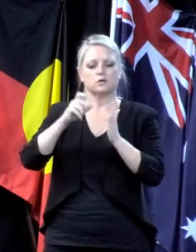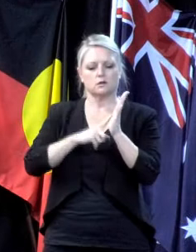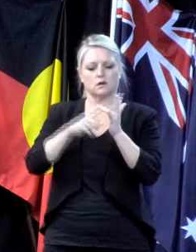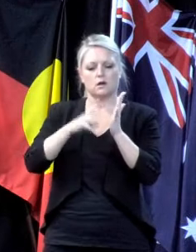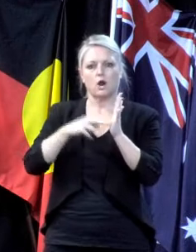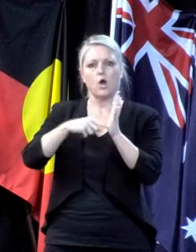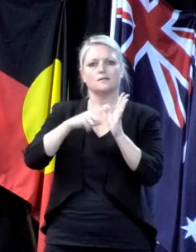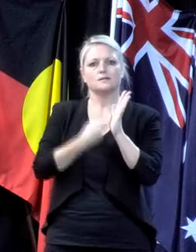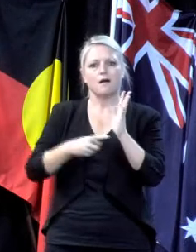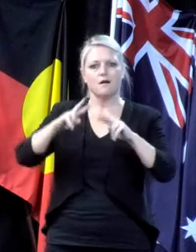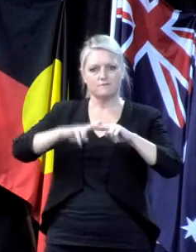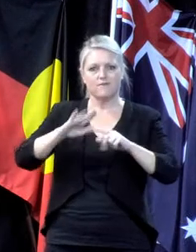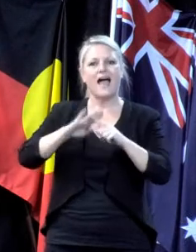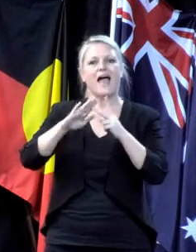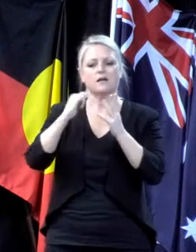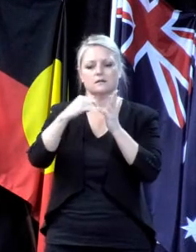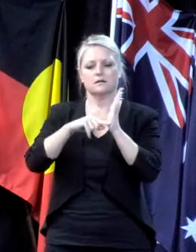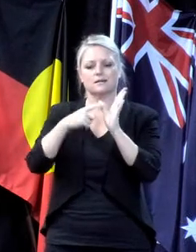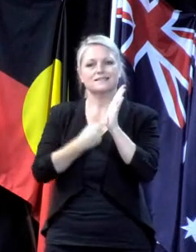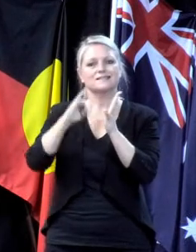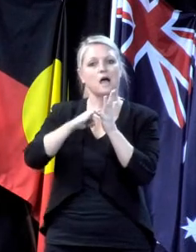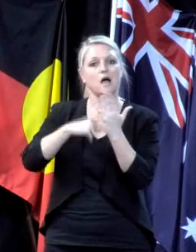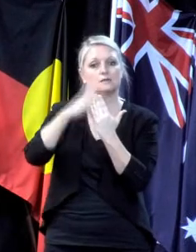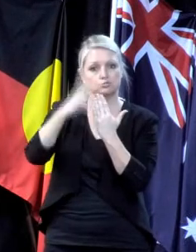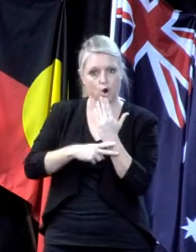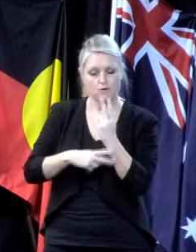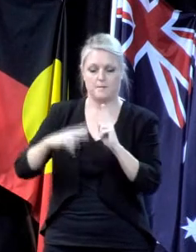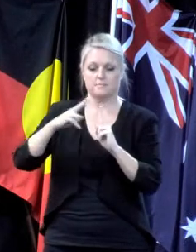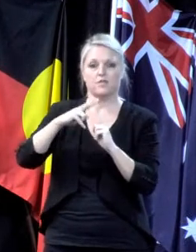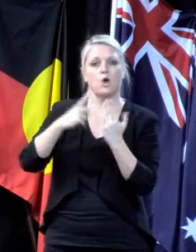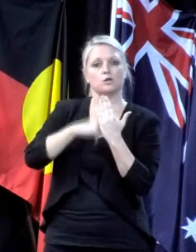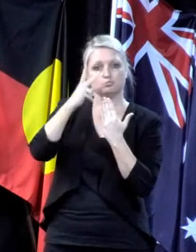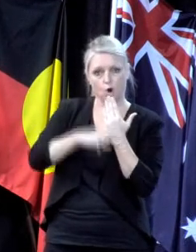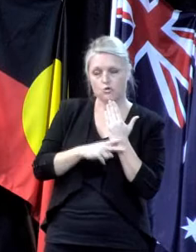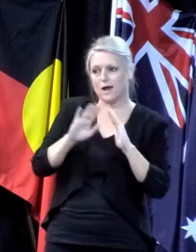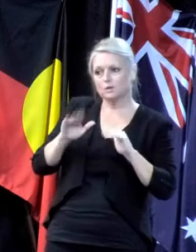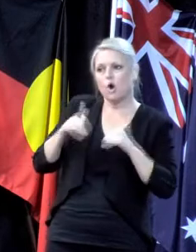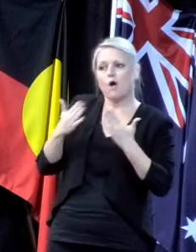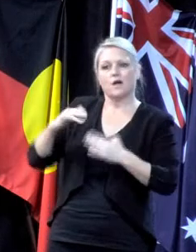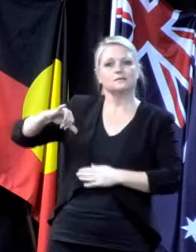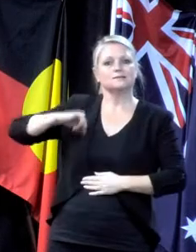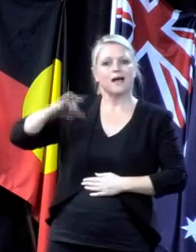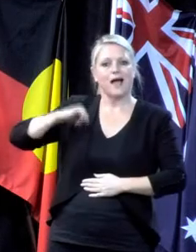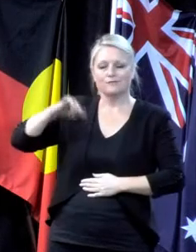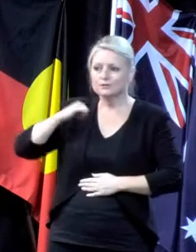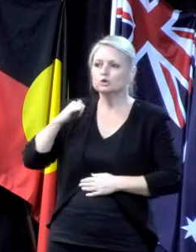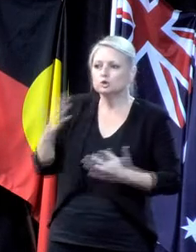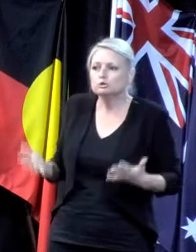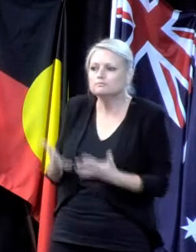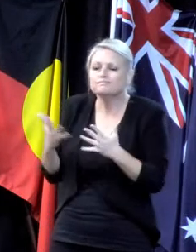They both come with a large number of staff that are there to support students to engage in education and, also,